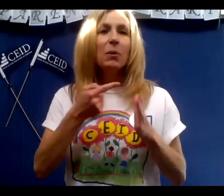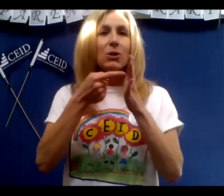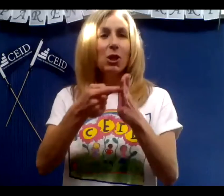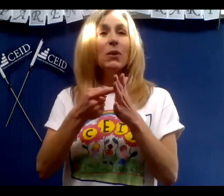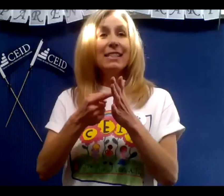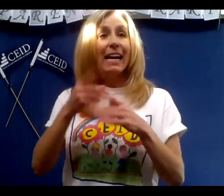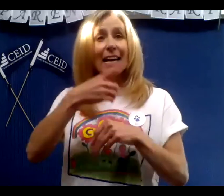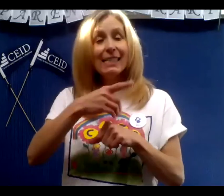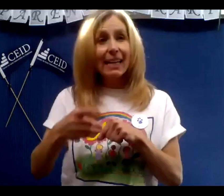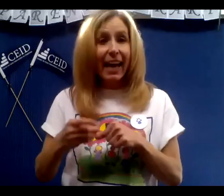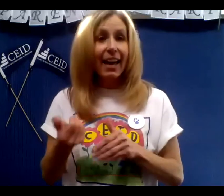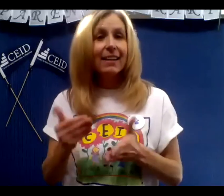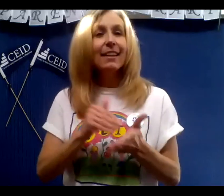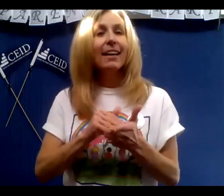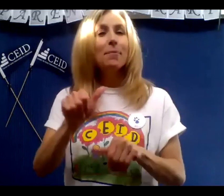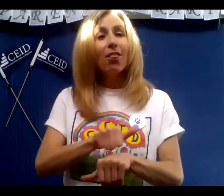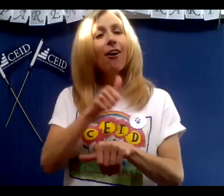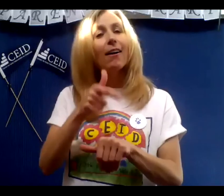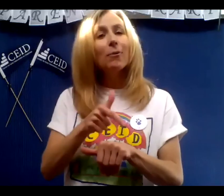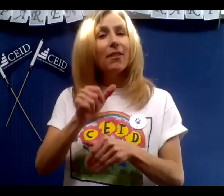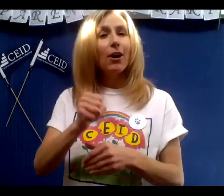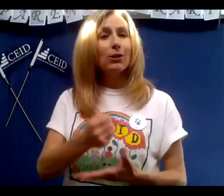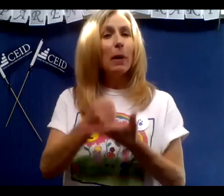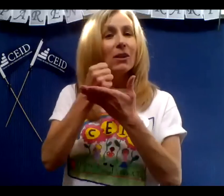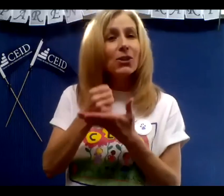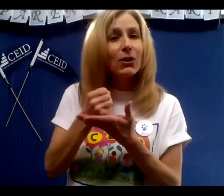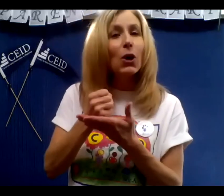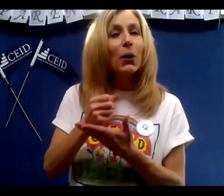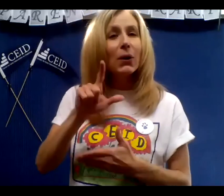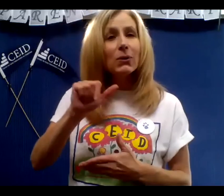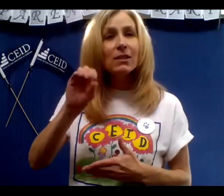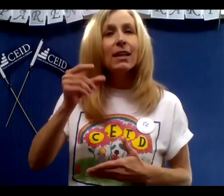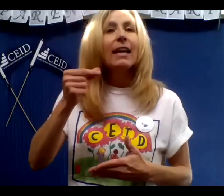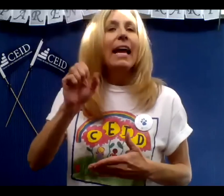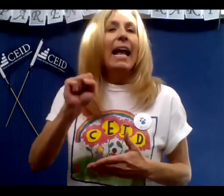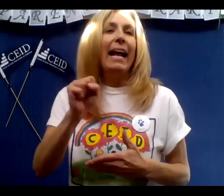We will show the designs again, along with our sponsor logos.